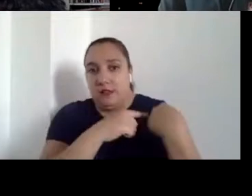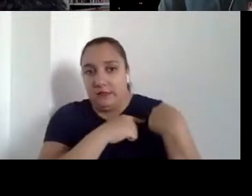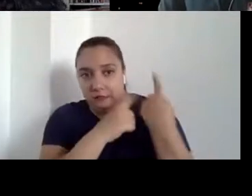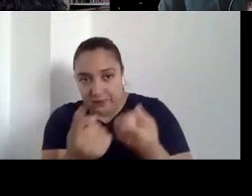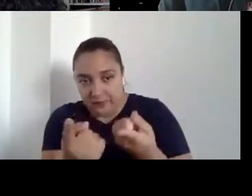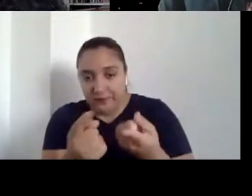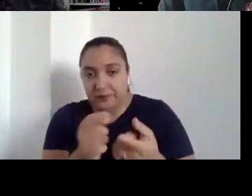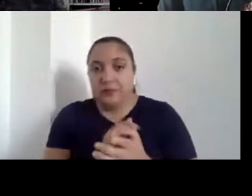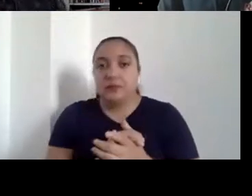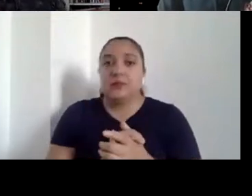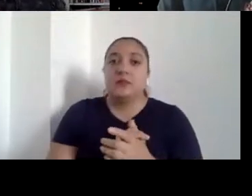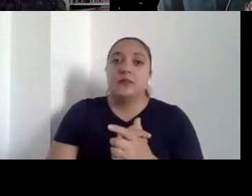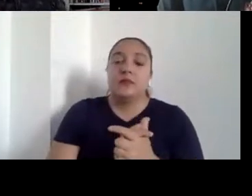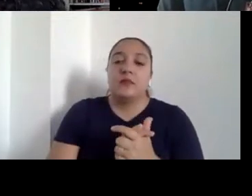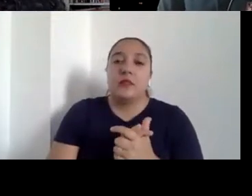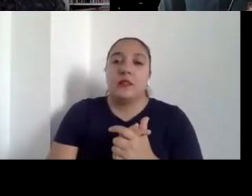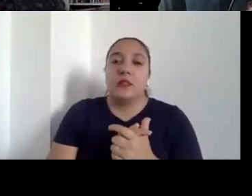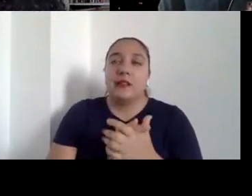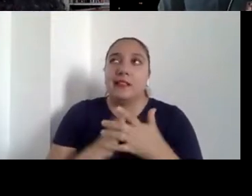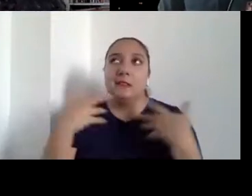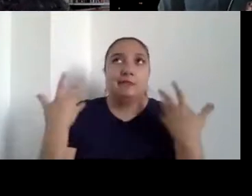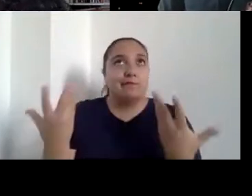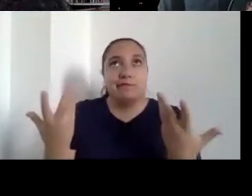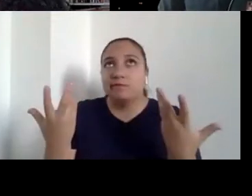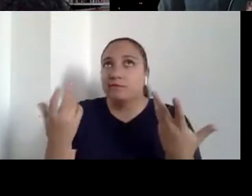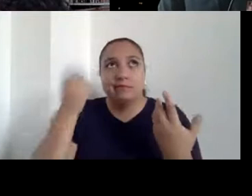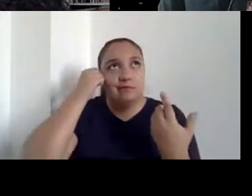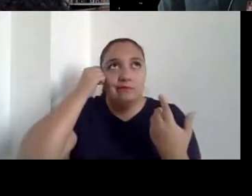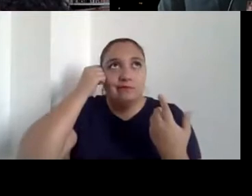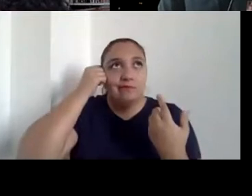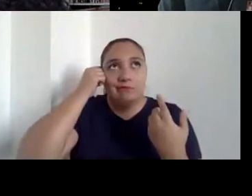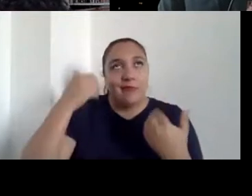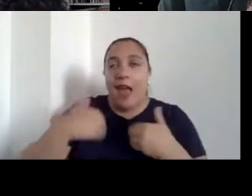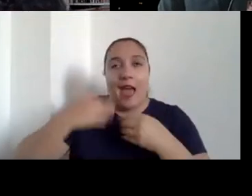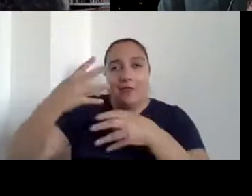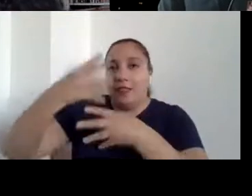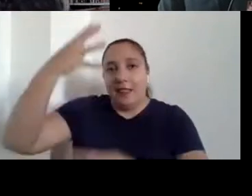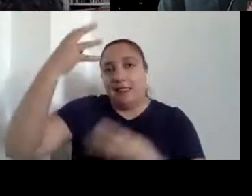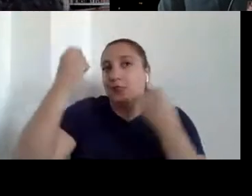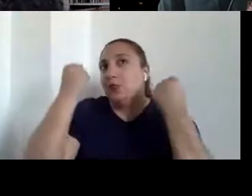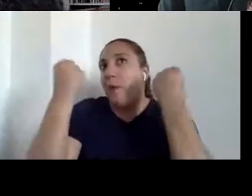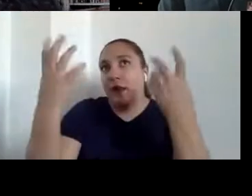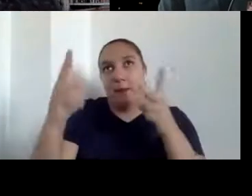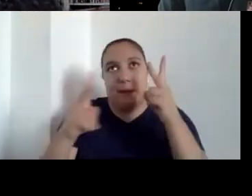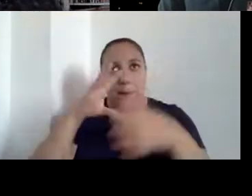yeah, I have a whole list there are so many people doing great work. We're